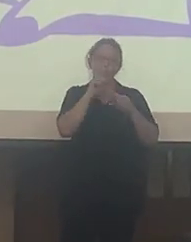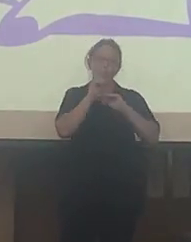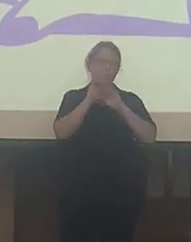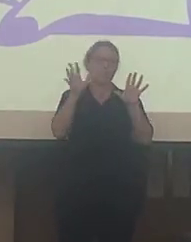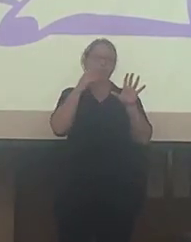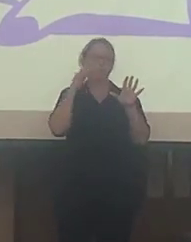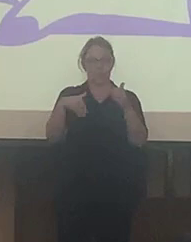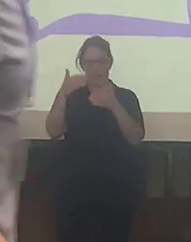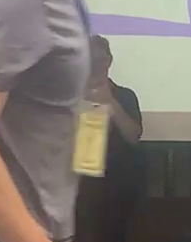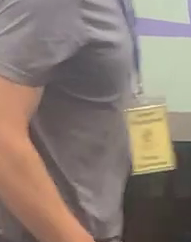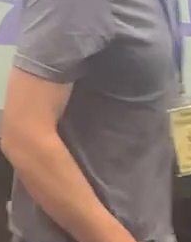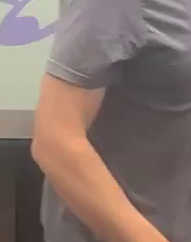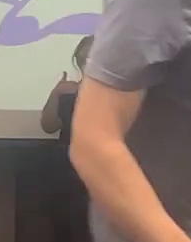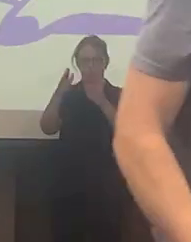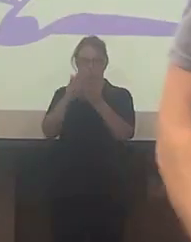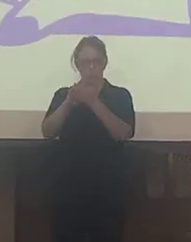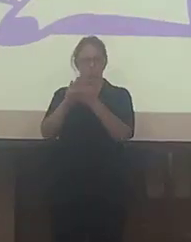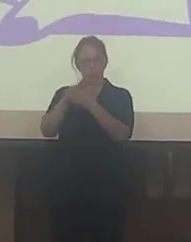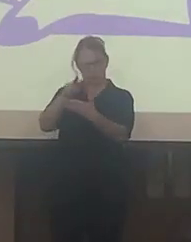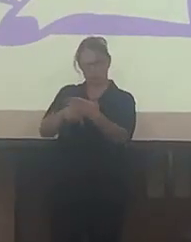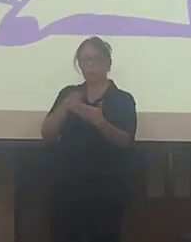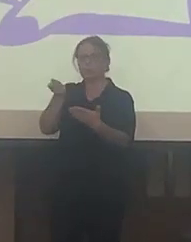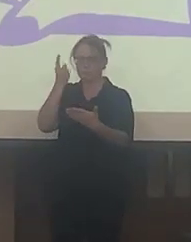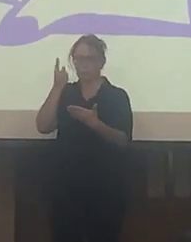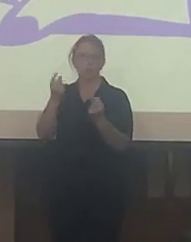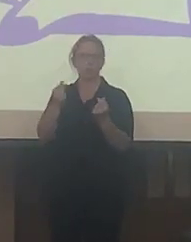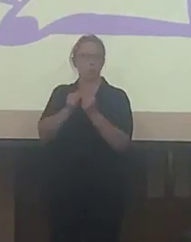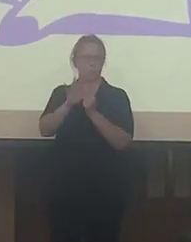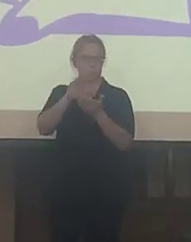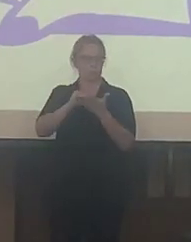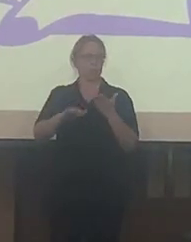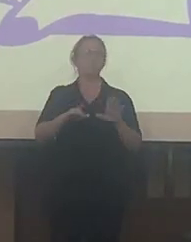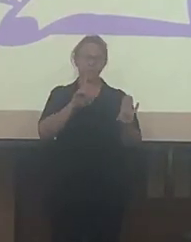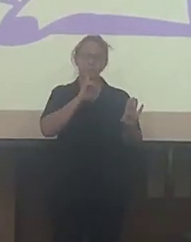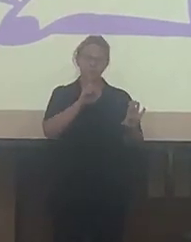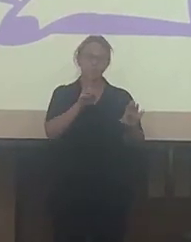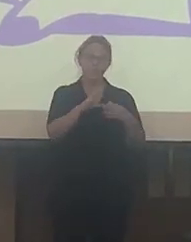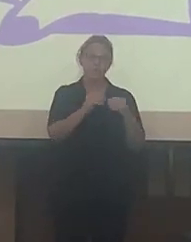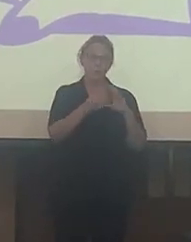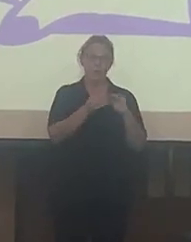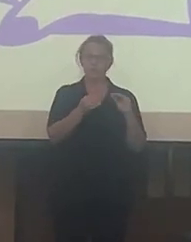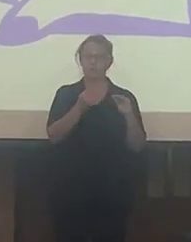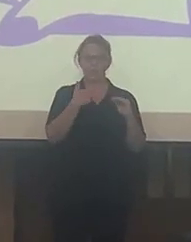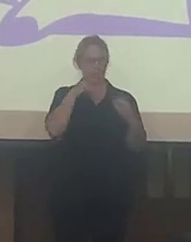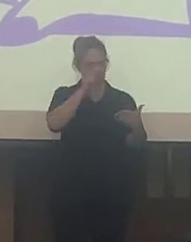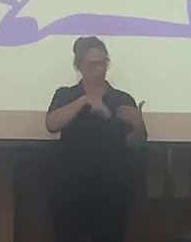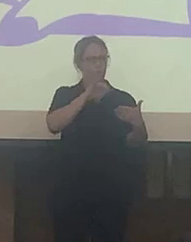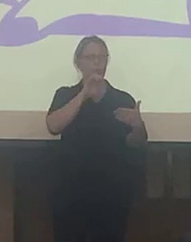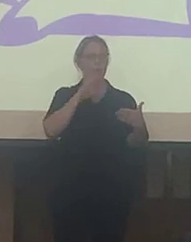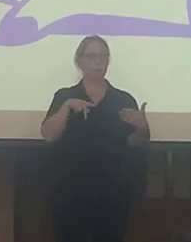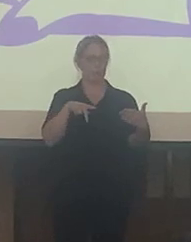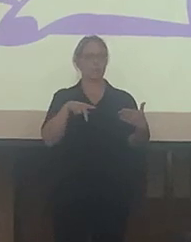pick up that story and read it and know what to do and true story i've been to i've looked at idps um